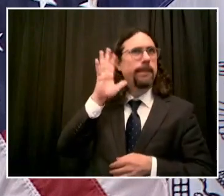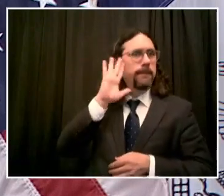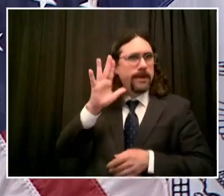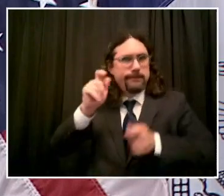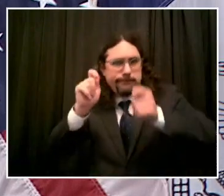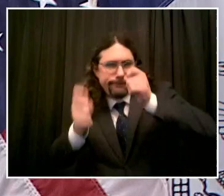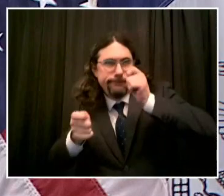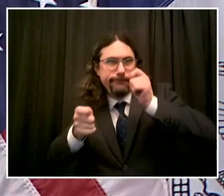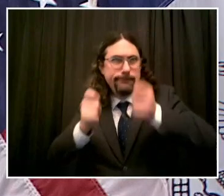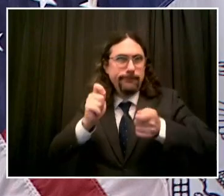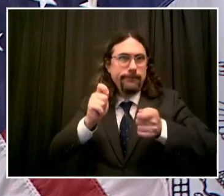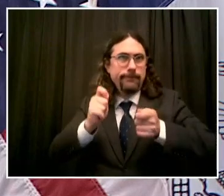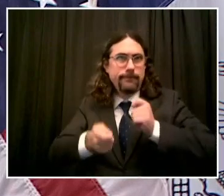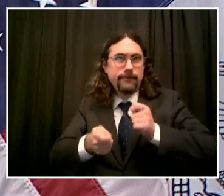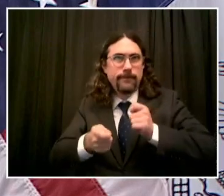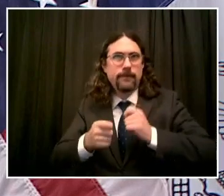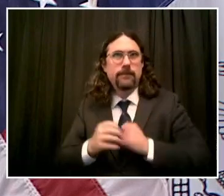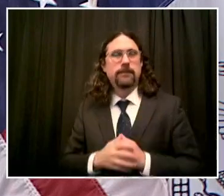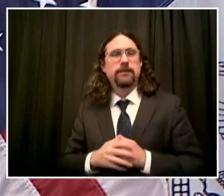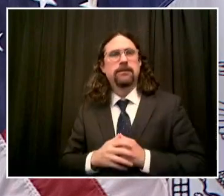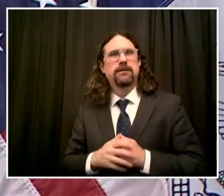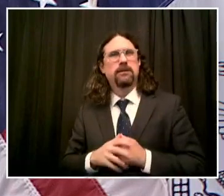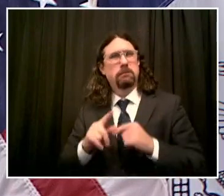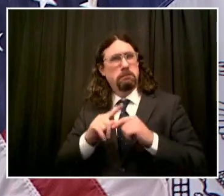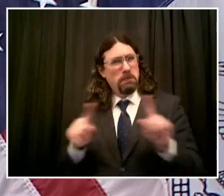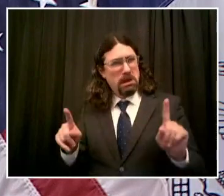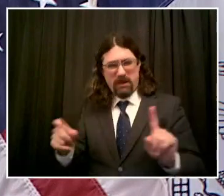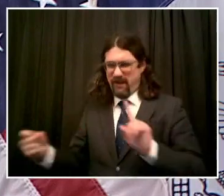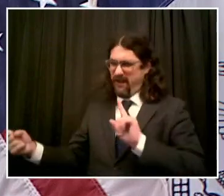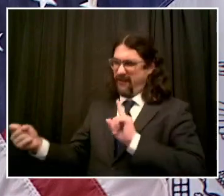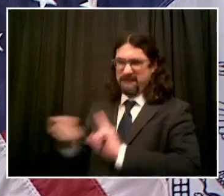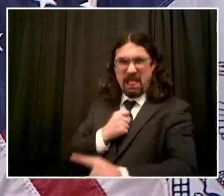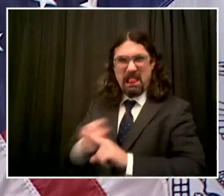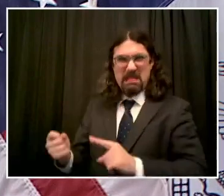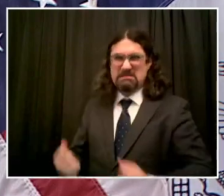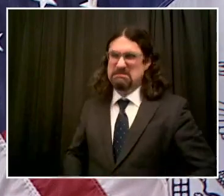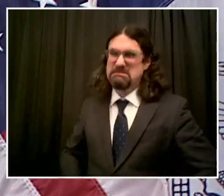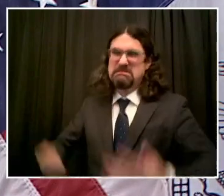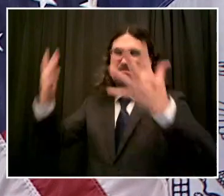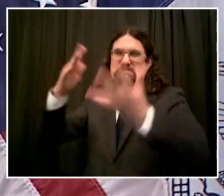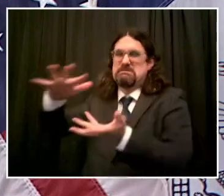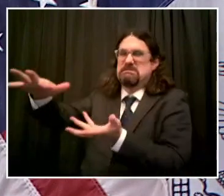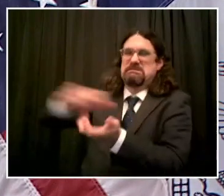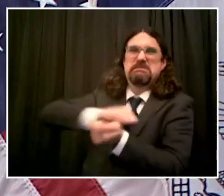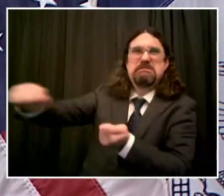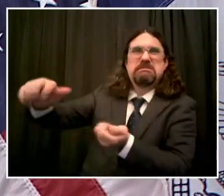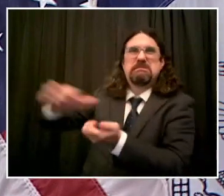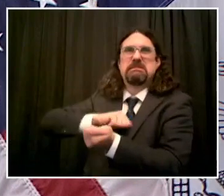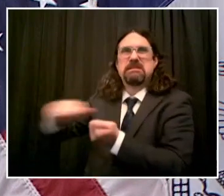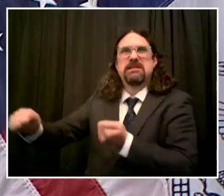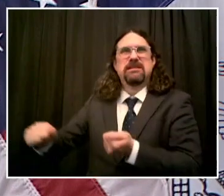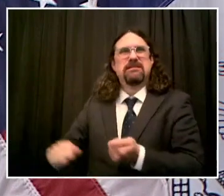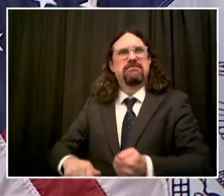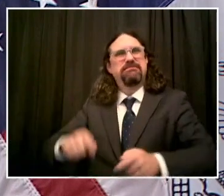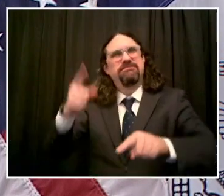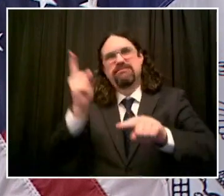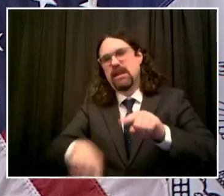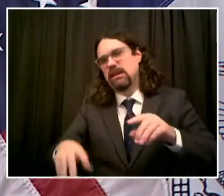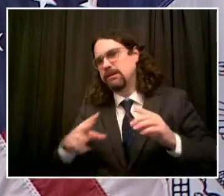I'M CERTAIN, I GUARANTEE IT. BUT WE WILL NOT TOLERATE VIOLENCE OF ANY KIND. WE WILL NOT TOLERATE ATTACKS